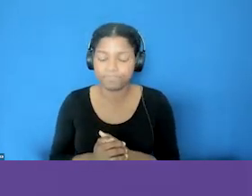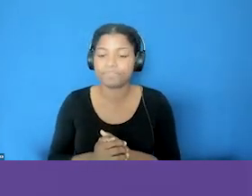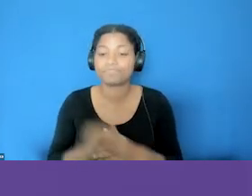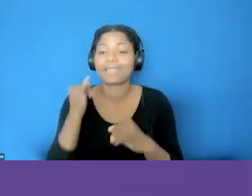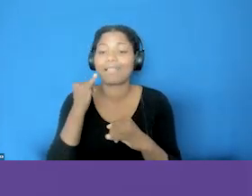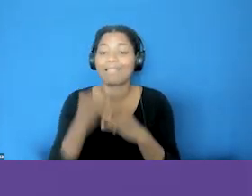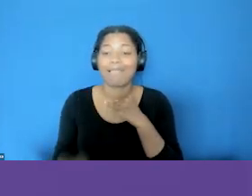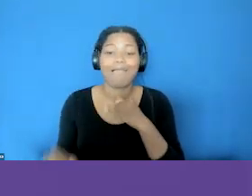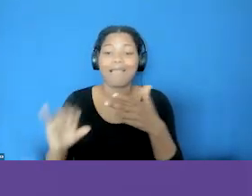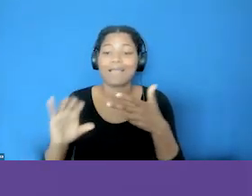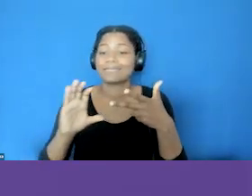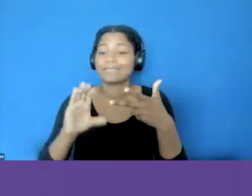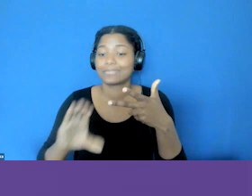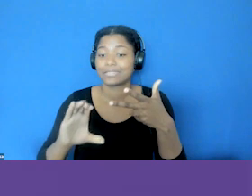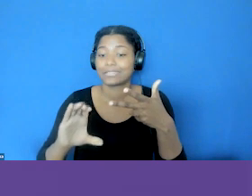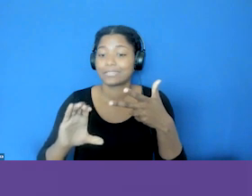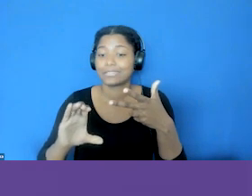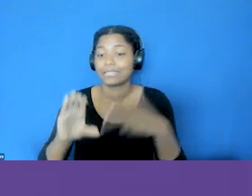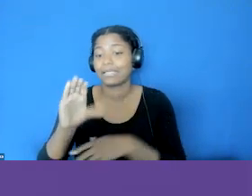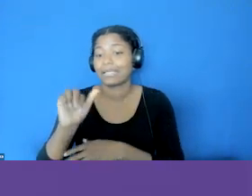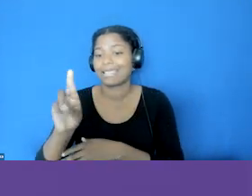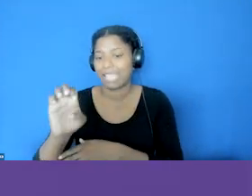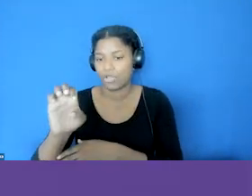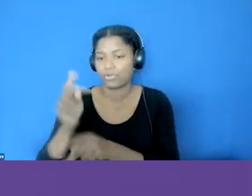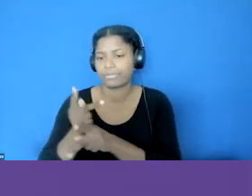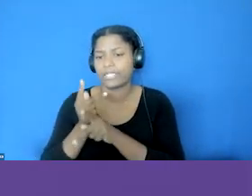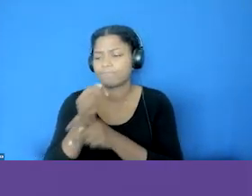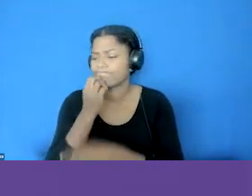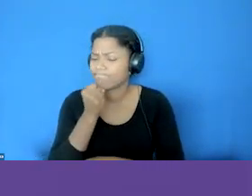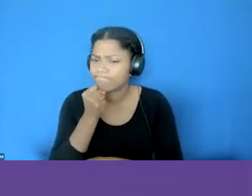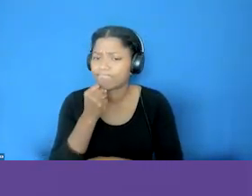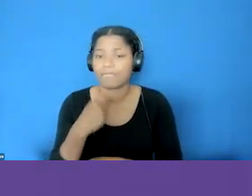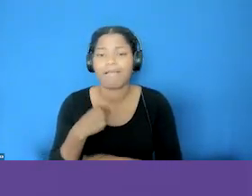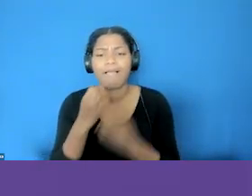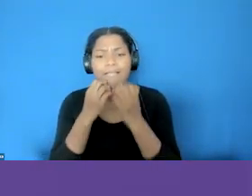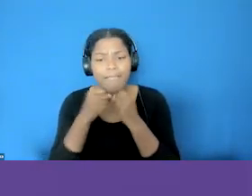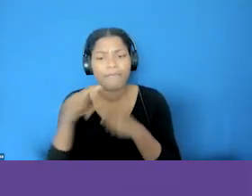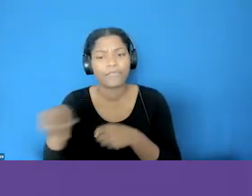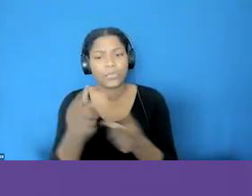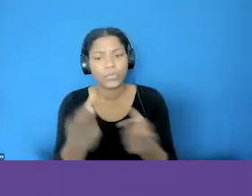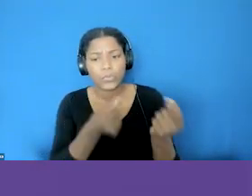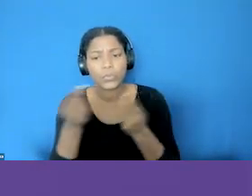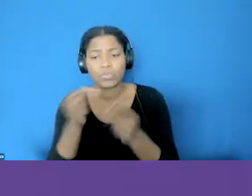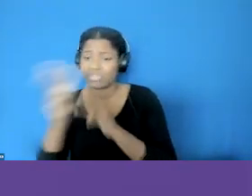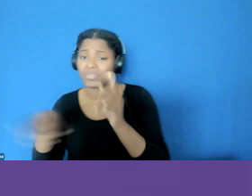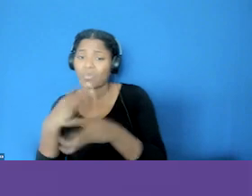And the last C is care. I love what you do. The world appreciates what you do.